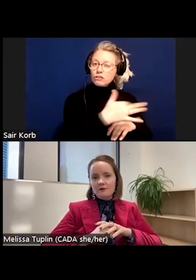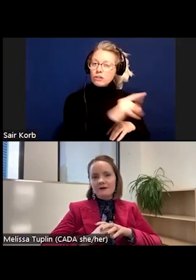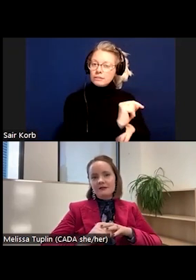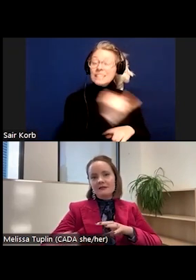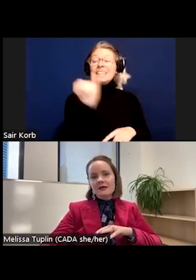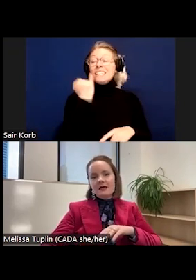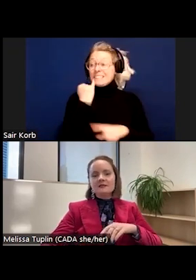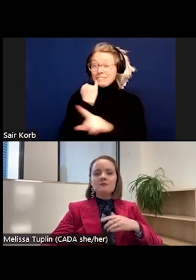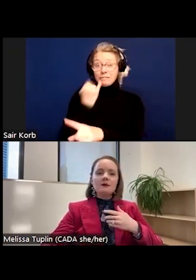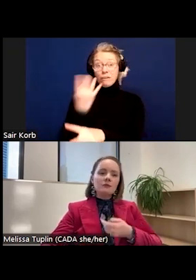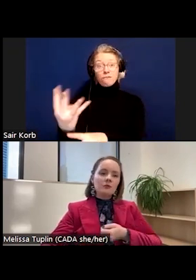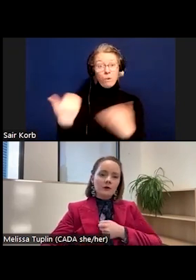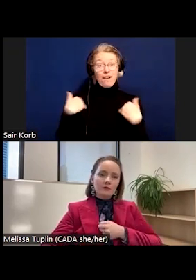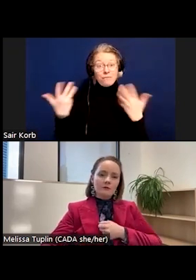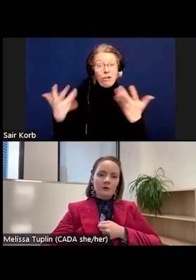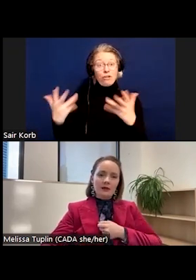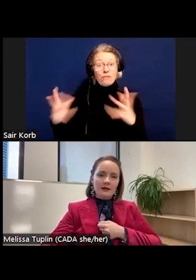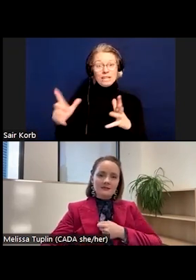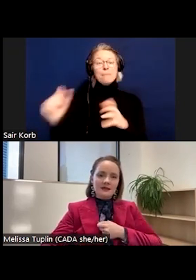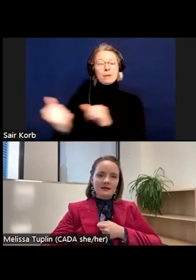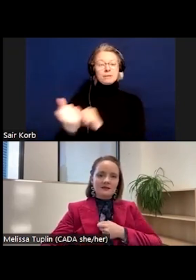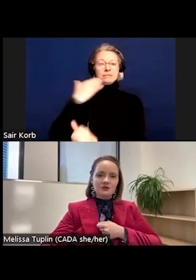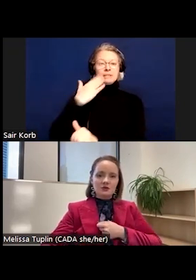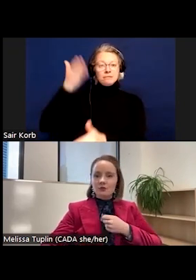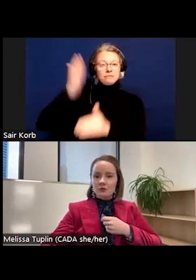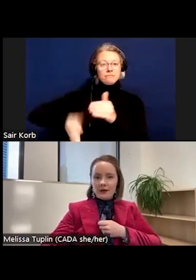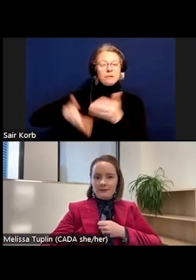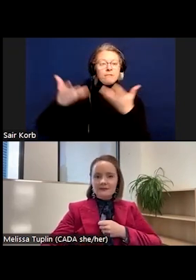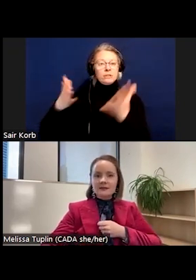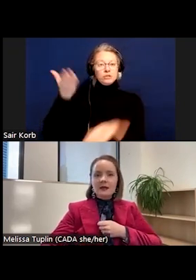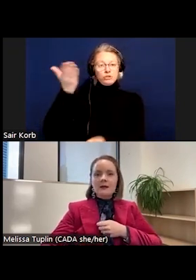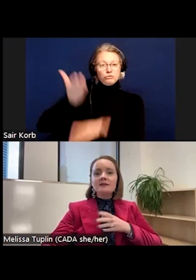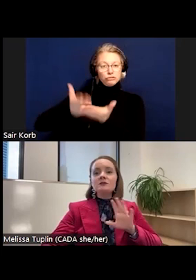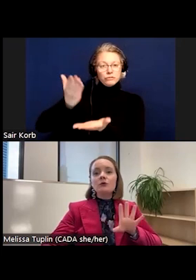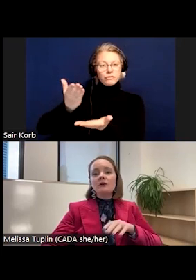funded and submit reporting before applying to any additional programs. Please note that